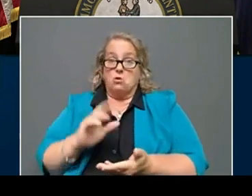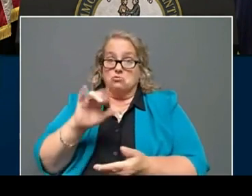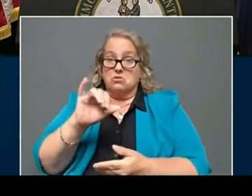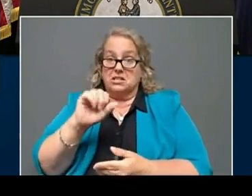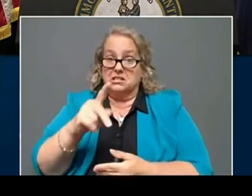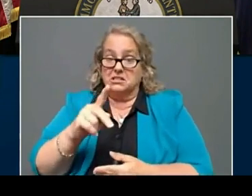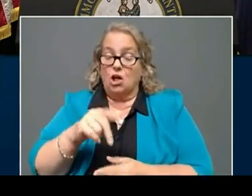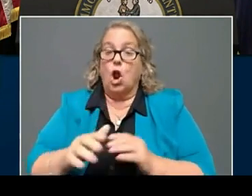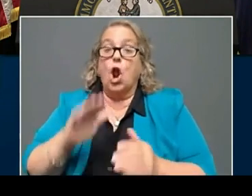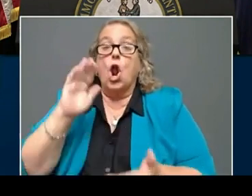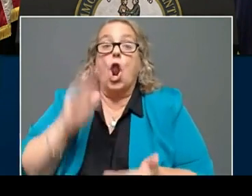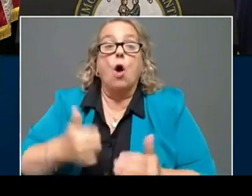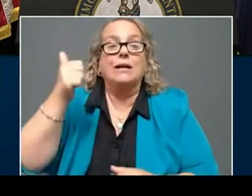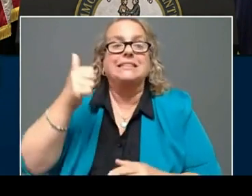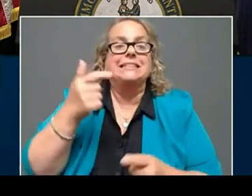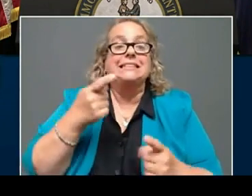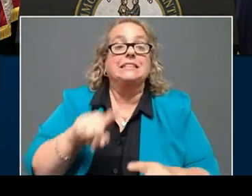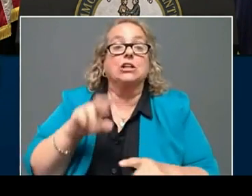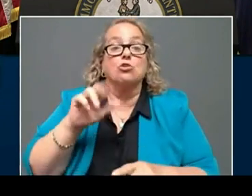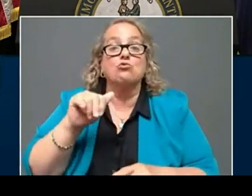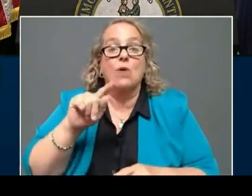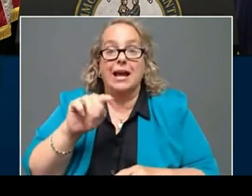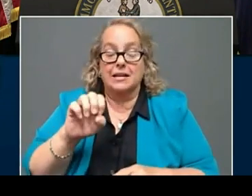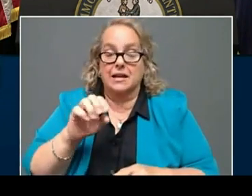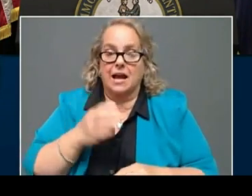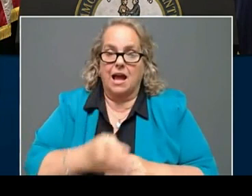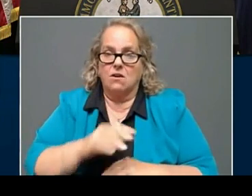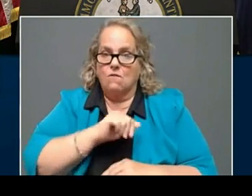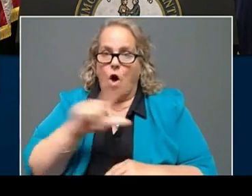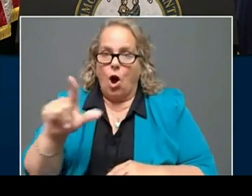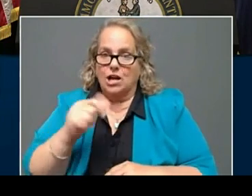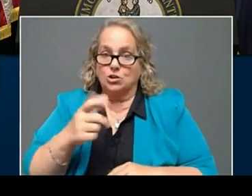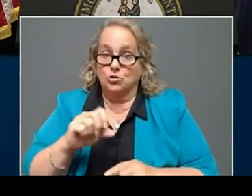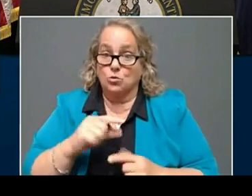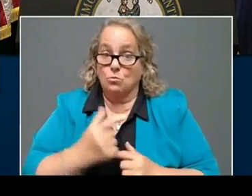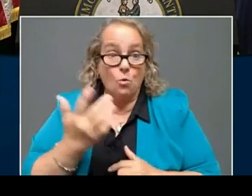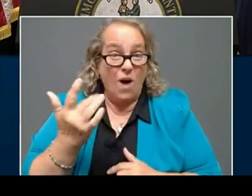any of the age groups we have. Why? Because vaccines work, they at least um,